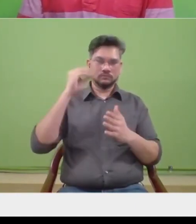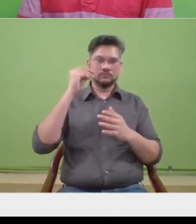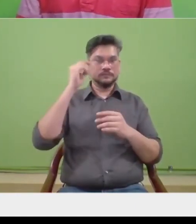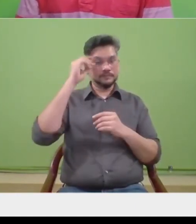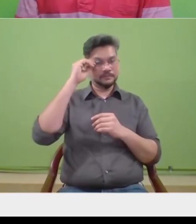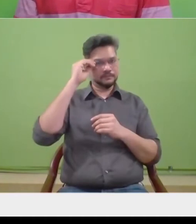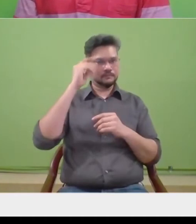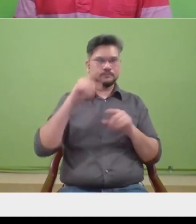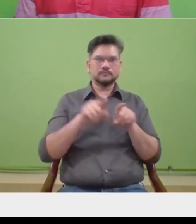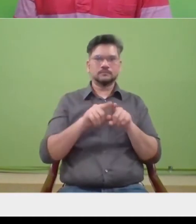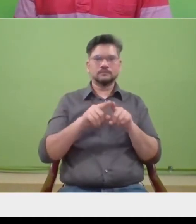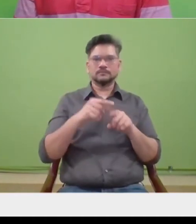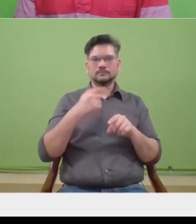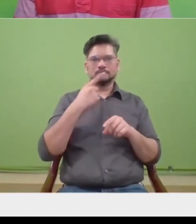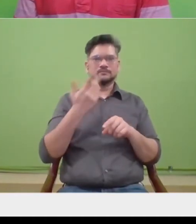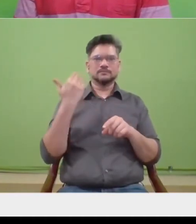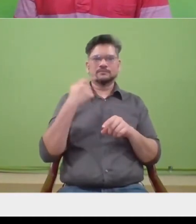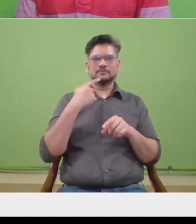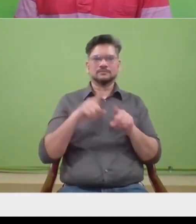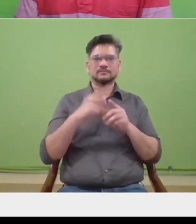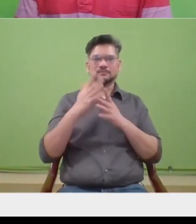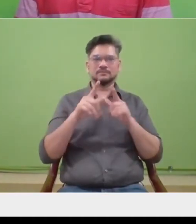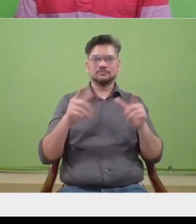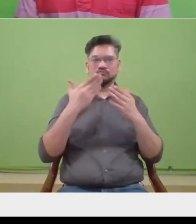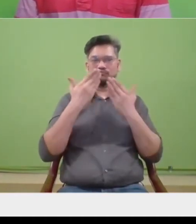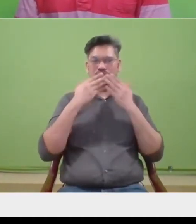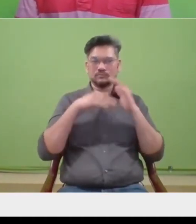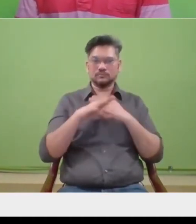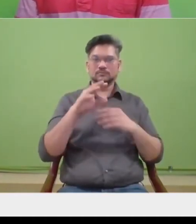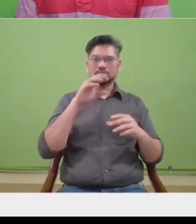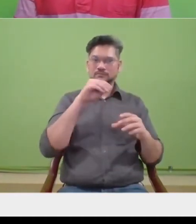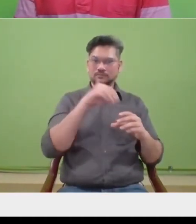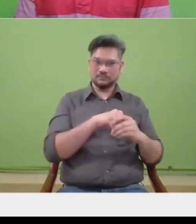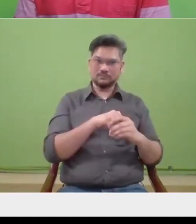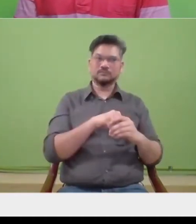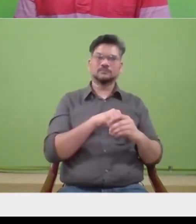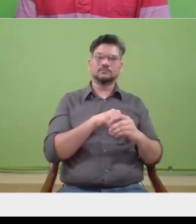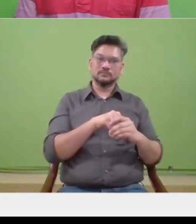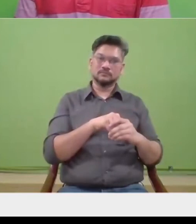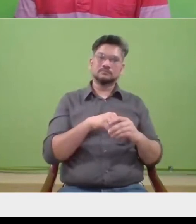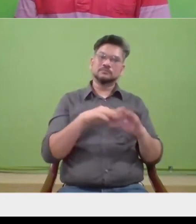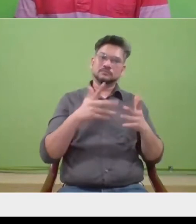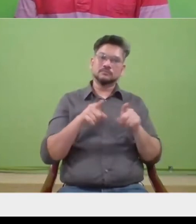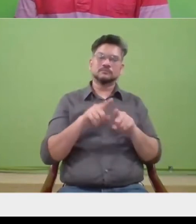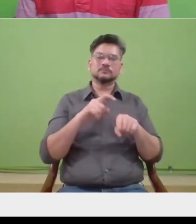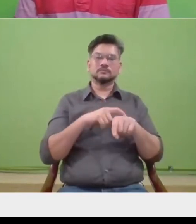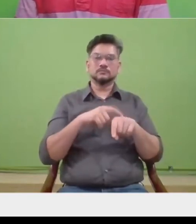introducing sign language at school level now you could also introduce the some of the deaf issues